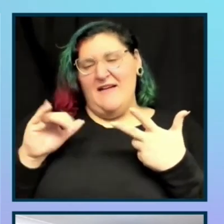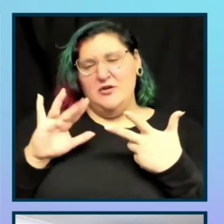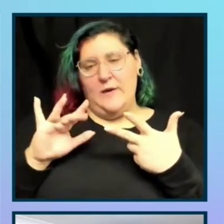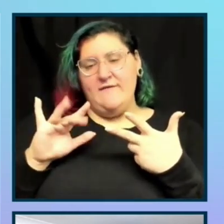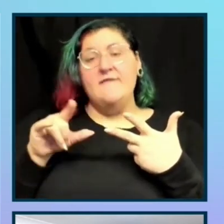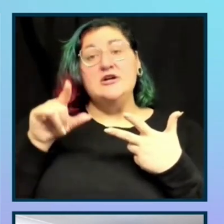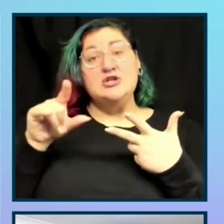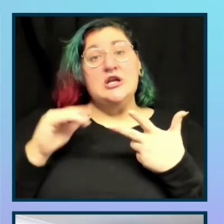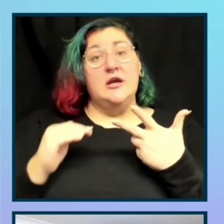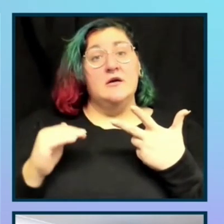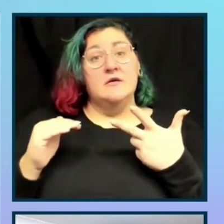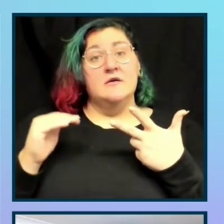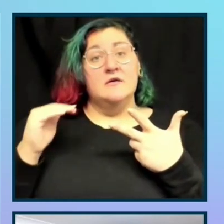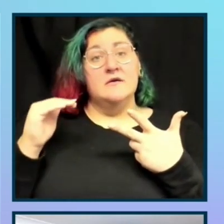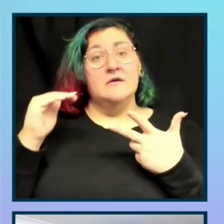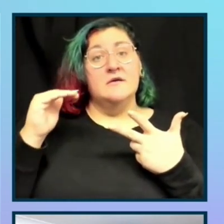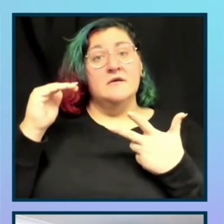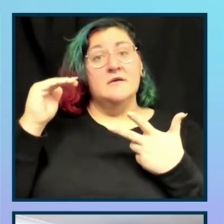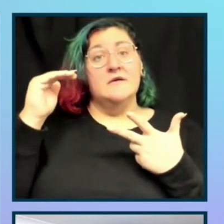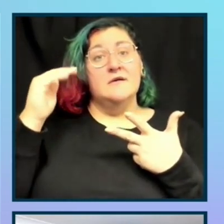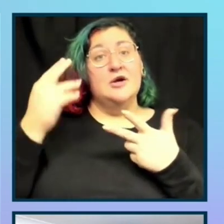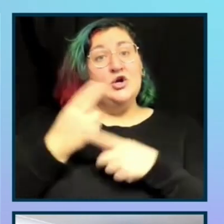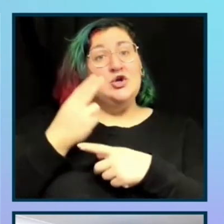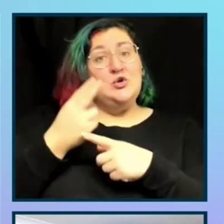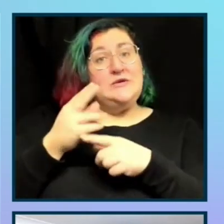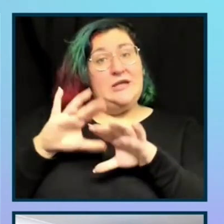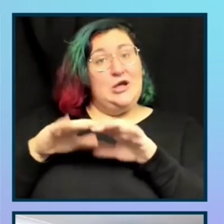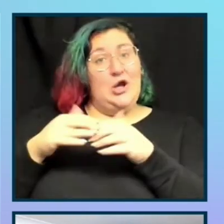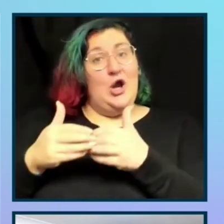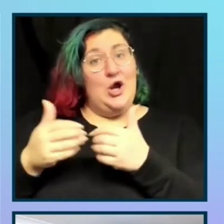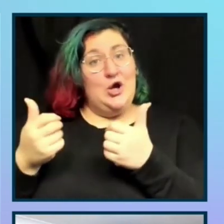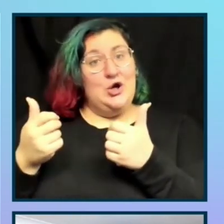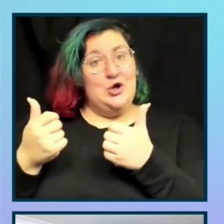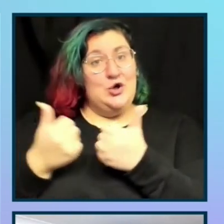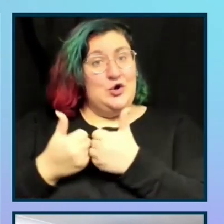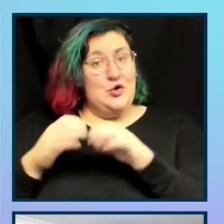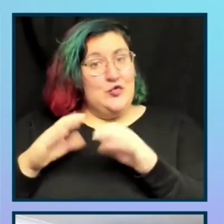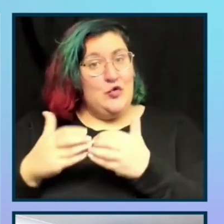she'd sort of re been reinvigorated to play because